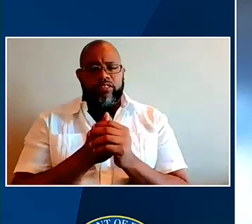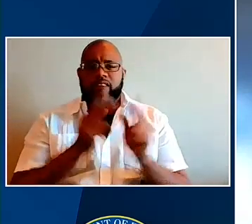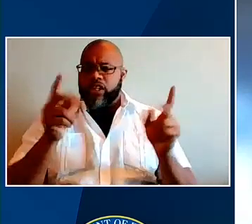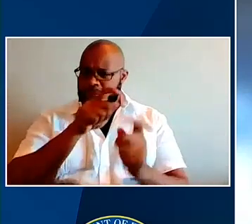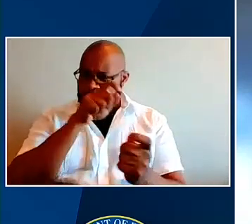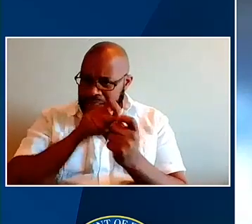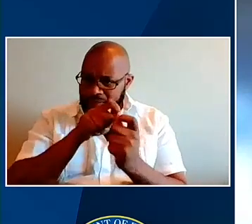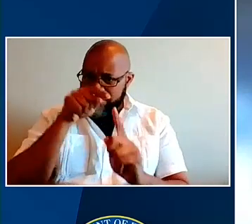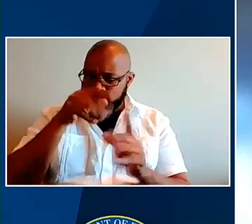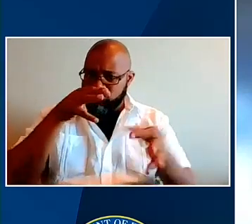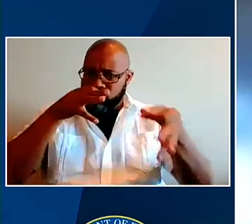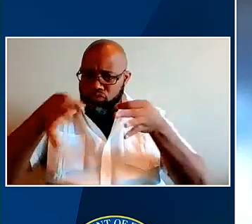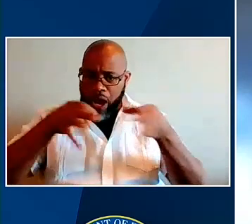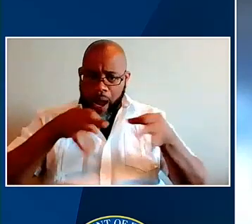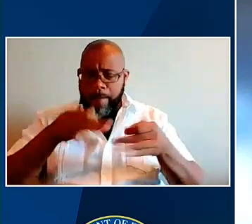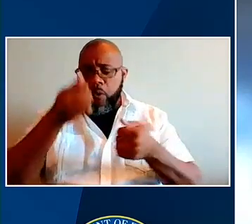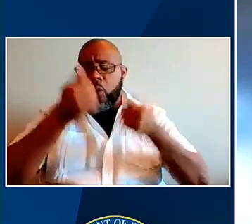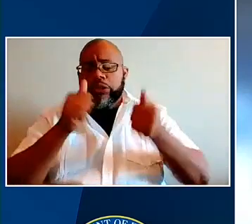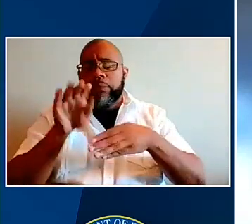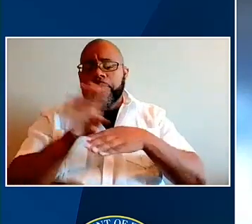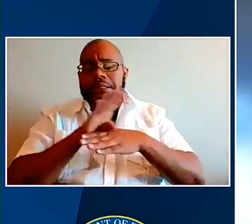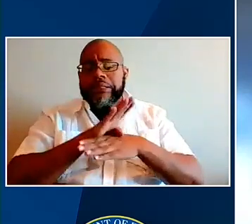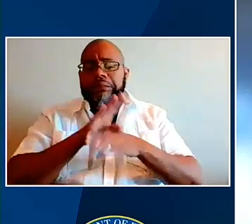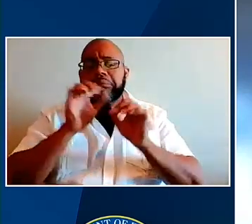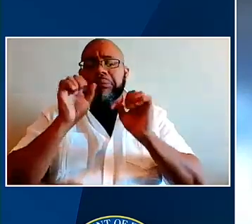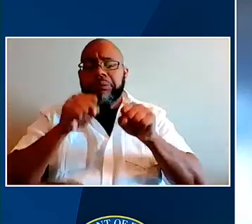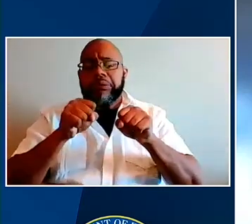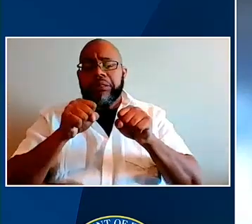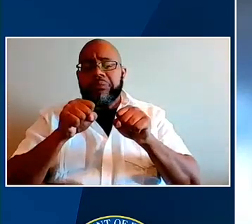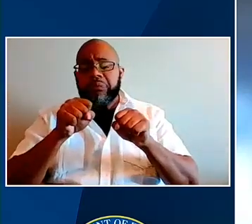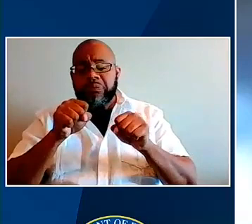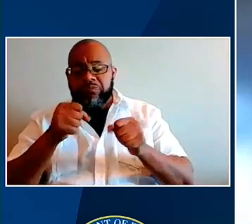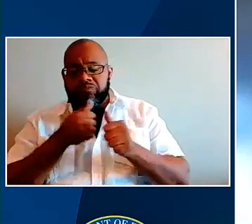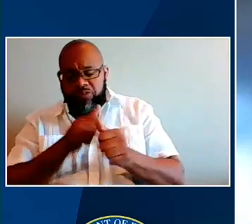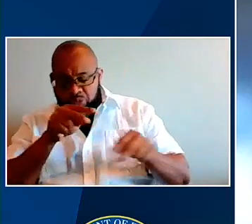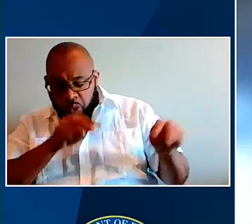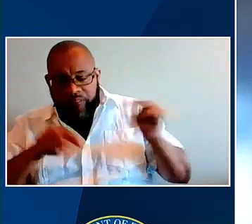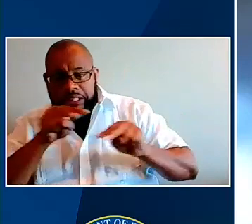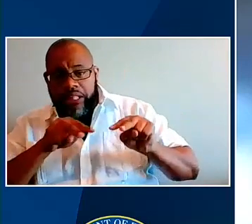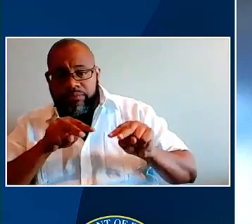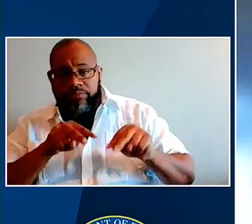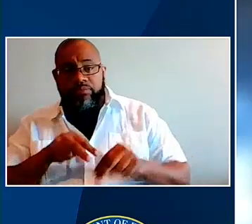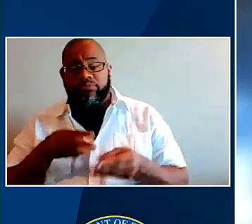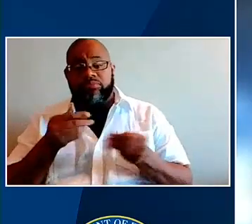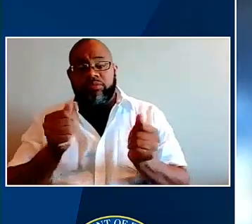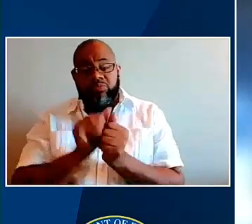describe which businesses are subject to their oversight. I think to deal with that question, I would